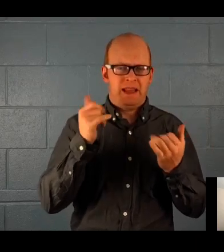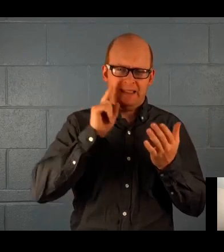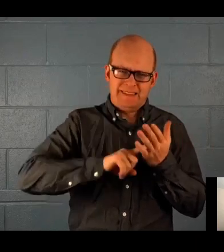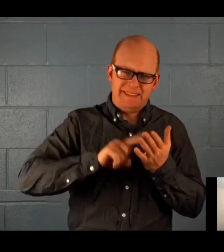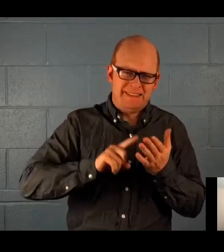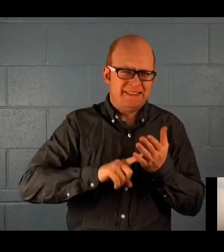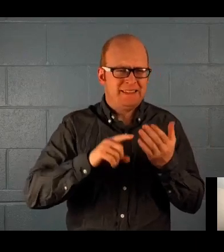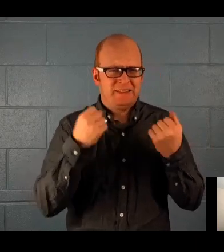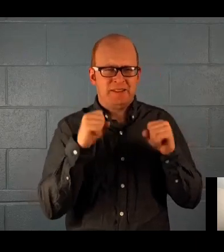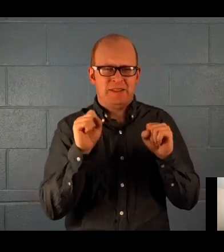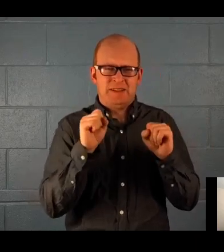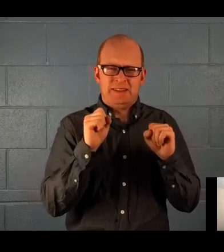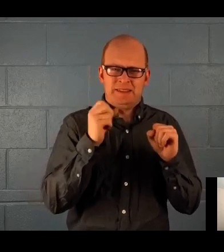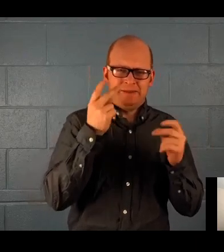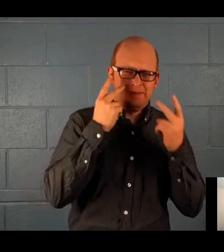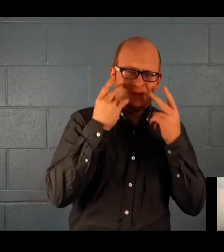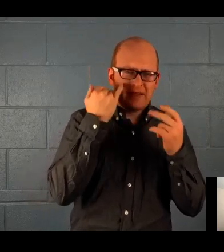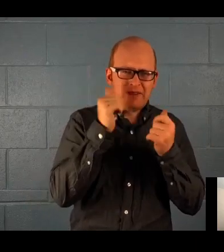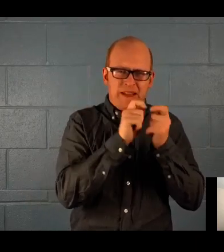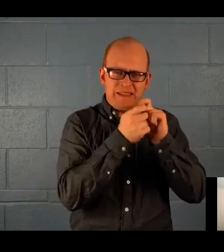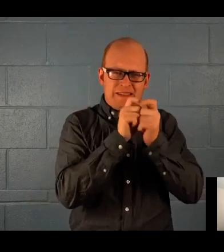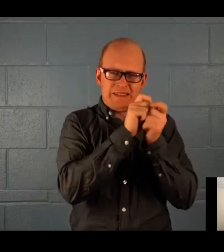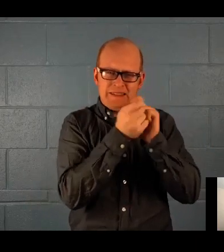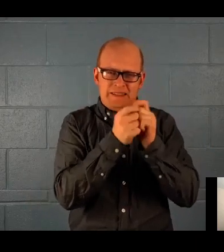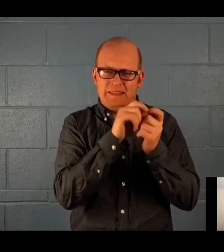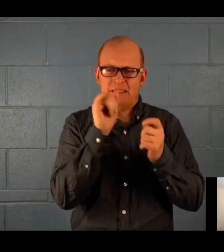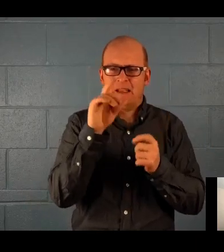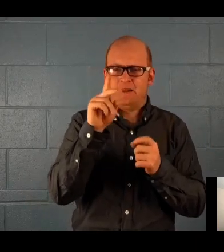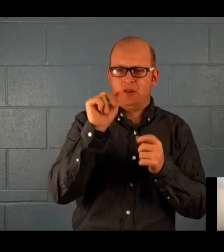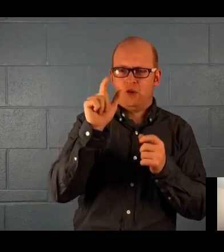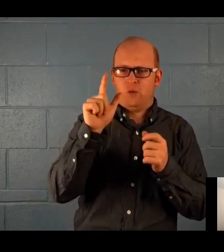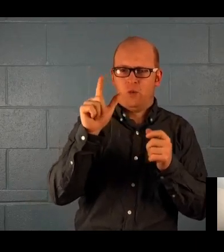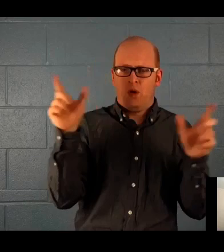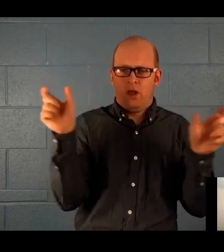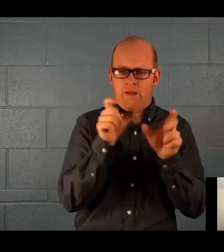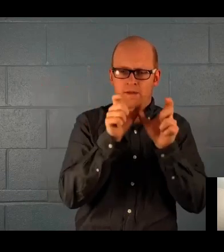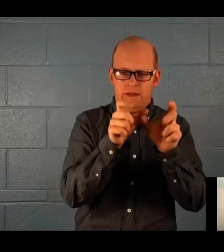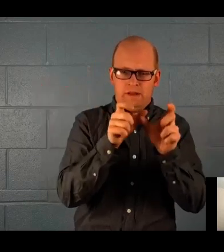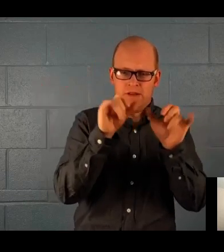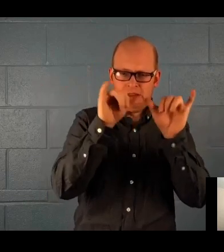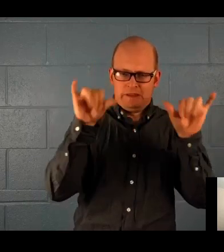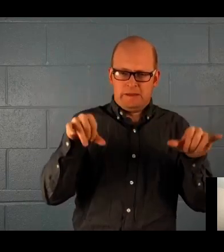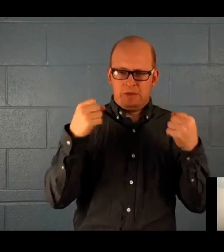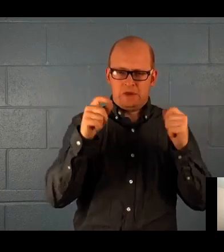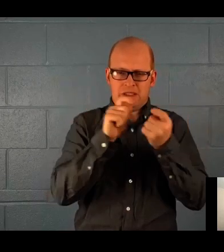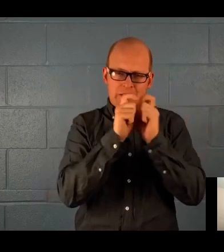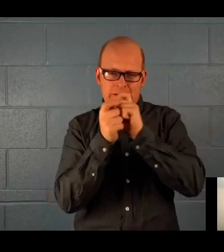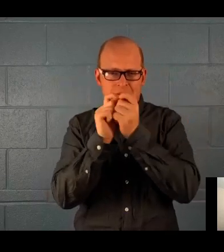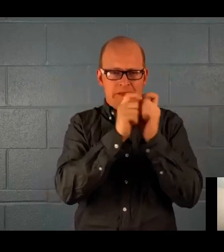formation of a potentially toxic front half truncation product.